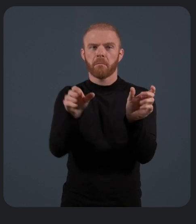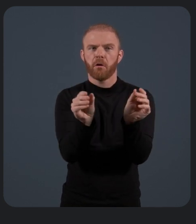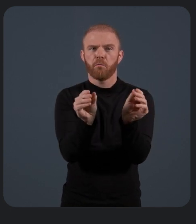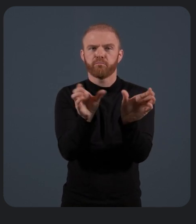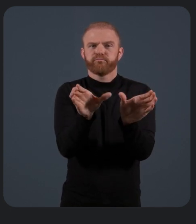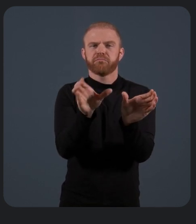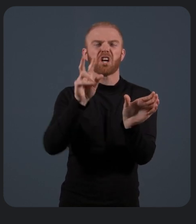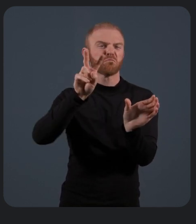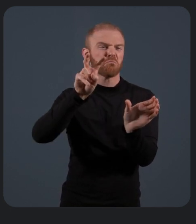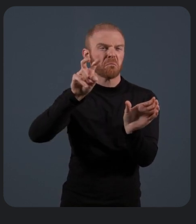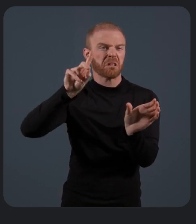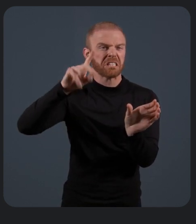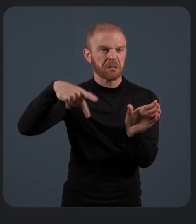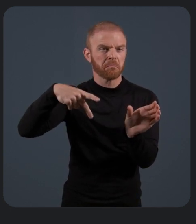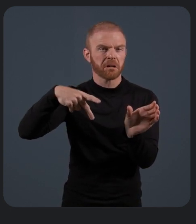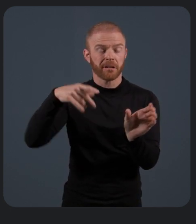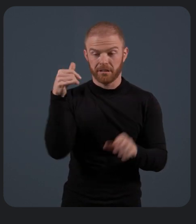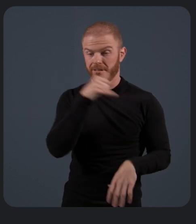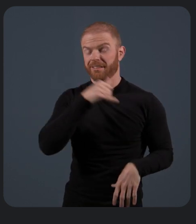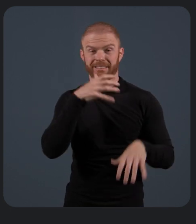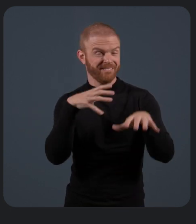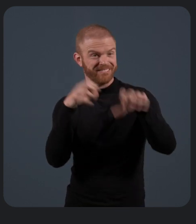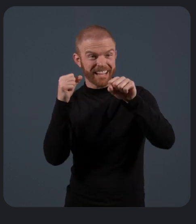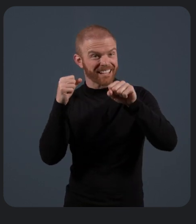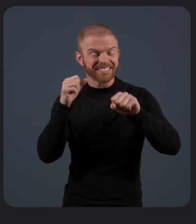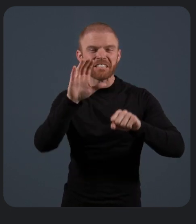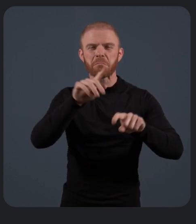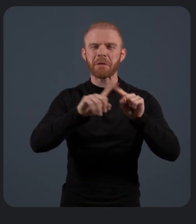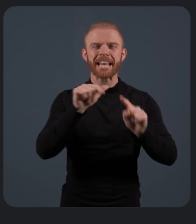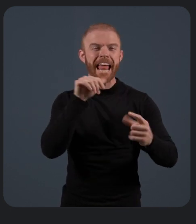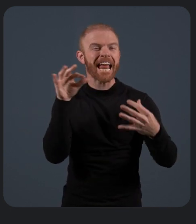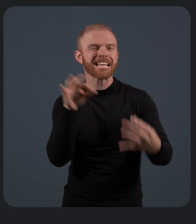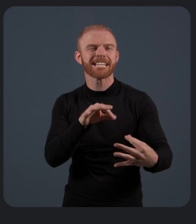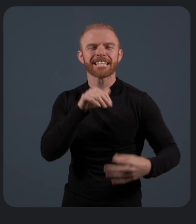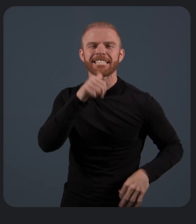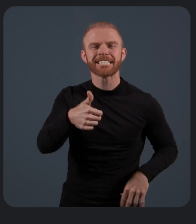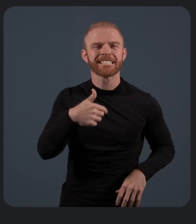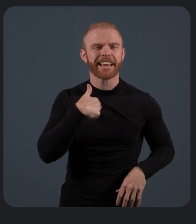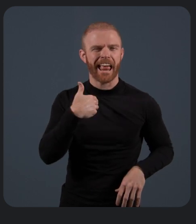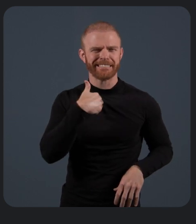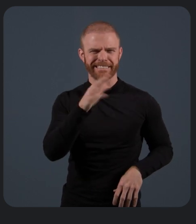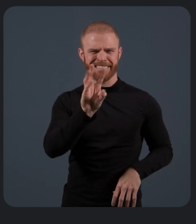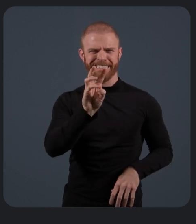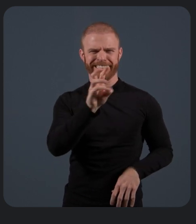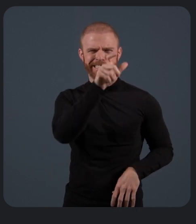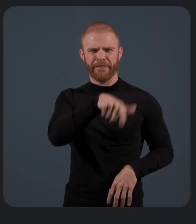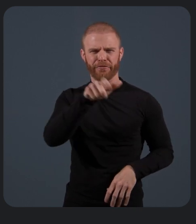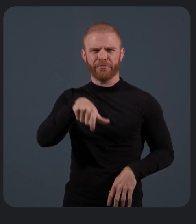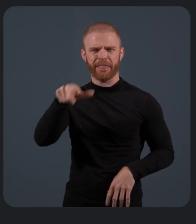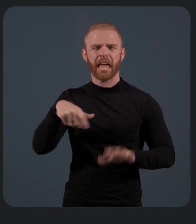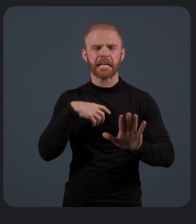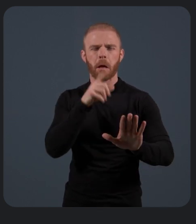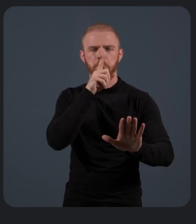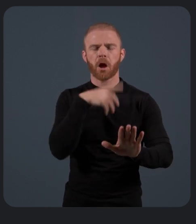Wow. That was fast, but not quite right. We have six columns instead of three columns.